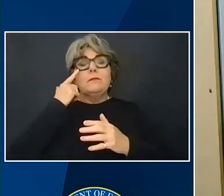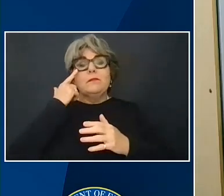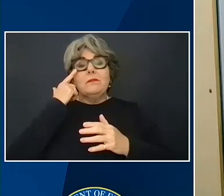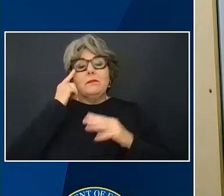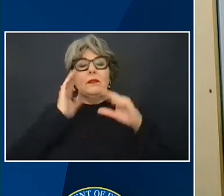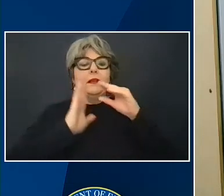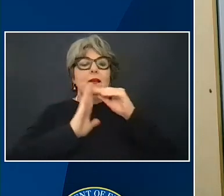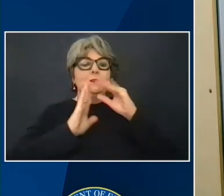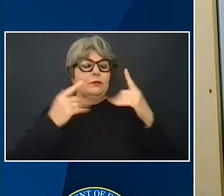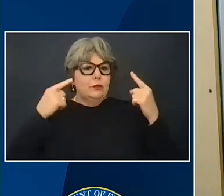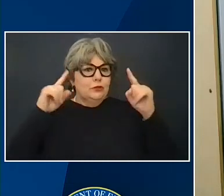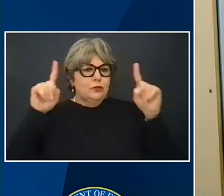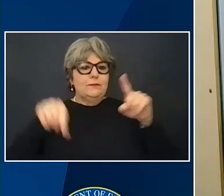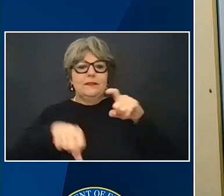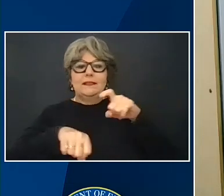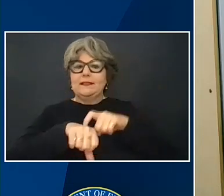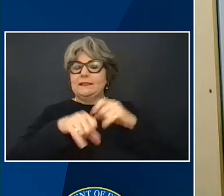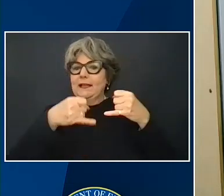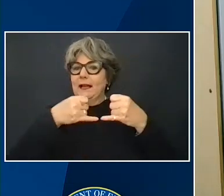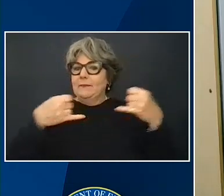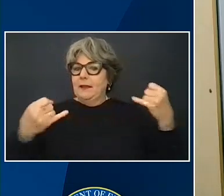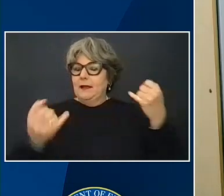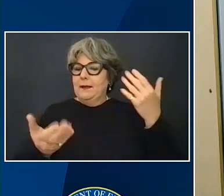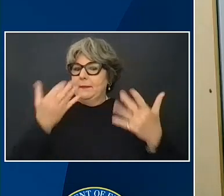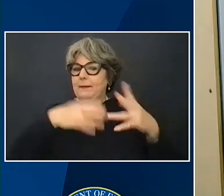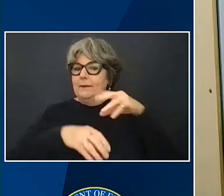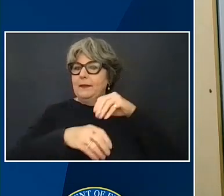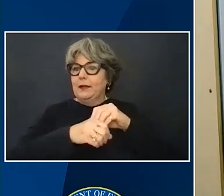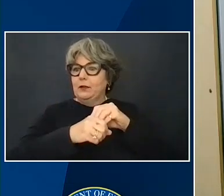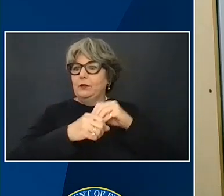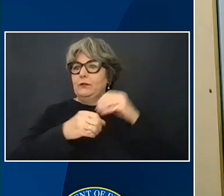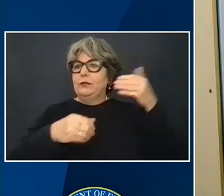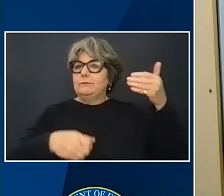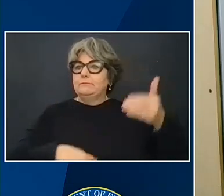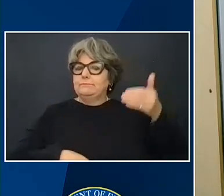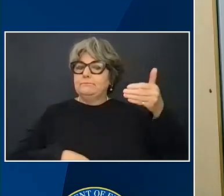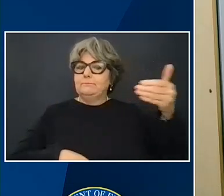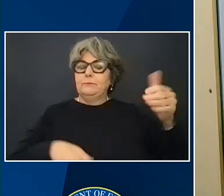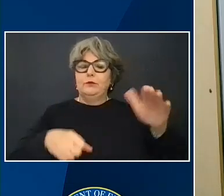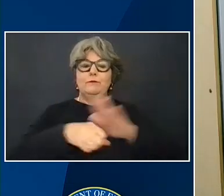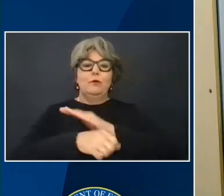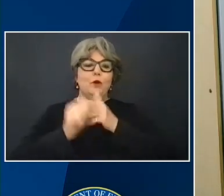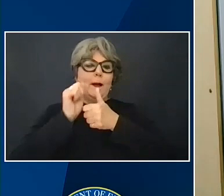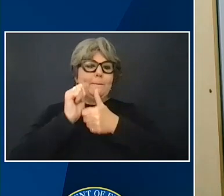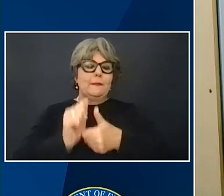timeline may include intermediate checkpoints on the way to full compliance and must not exceed the lesser of four